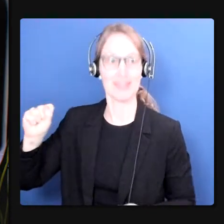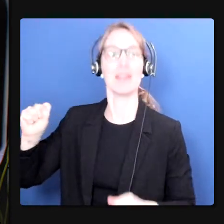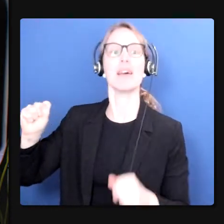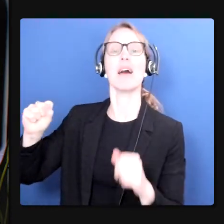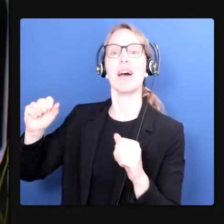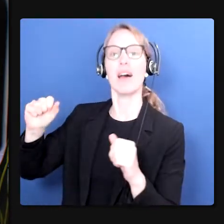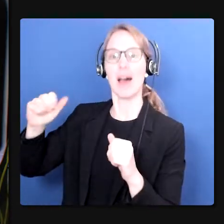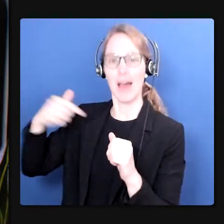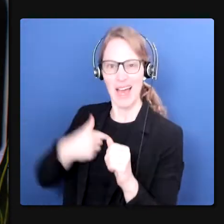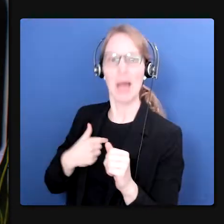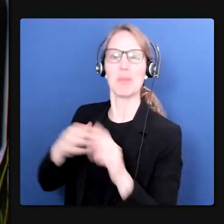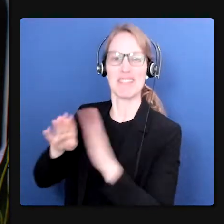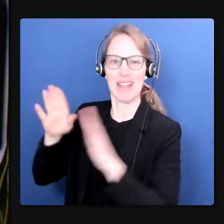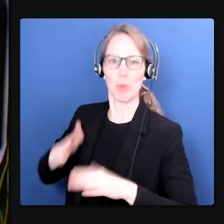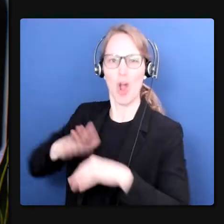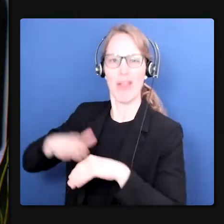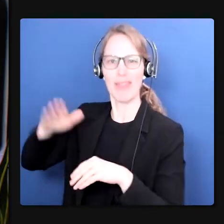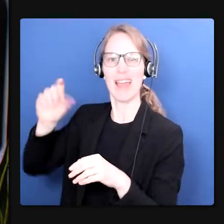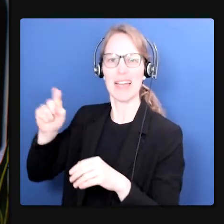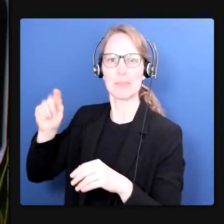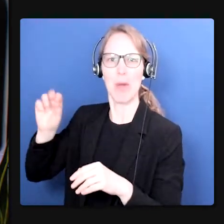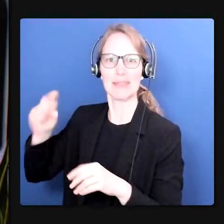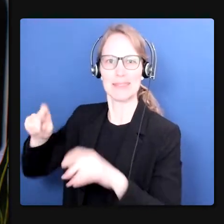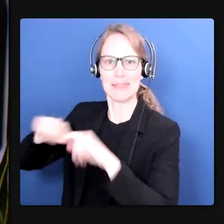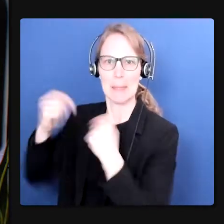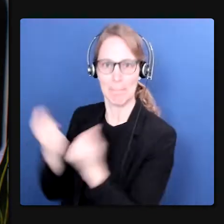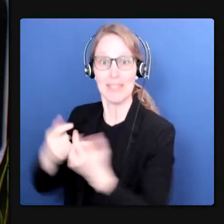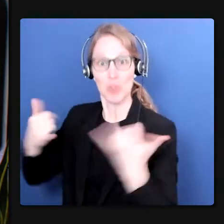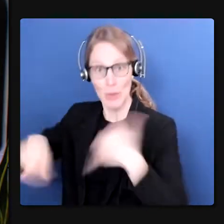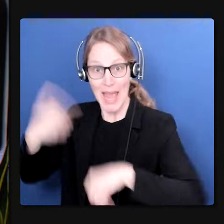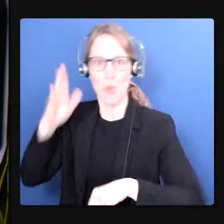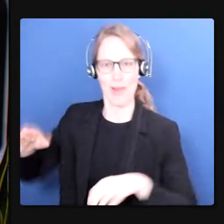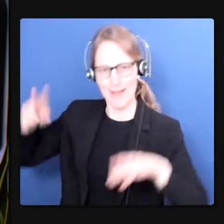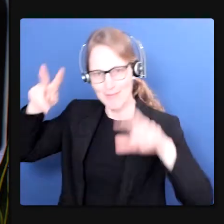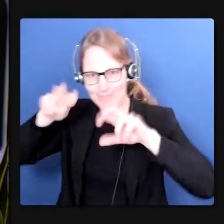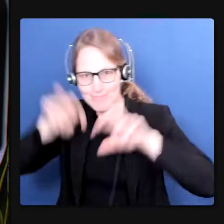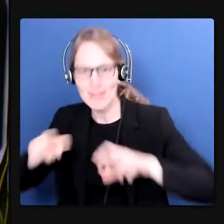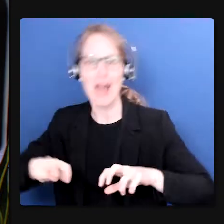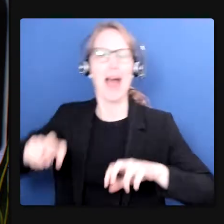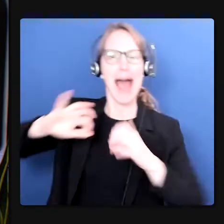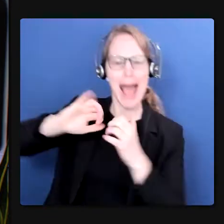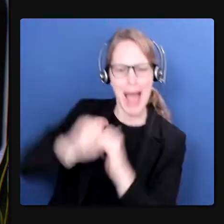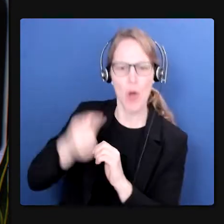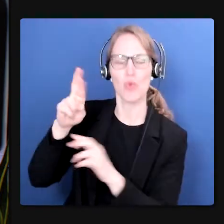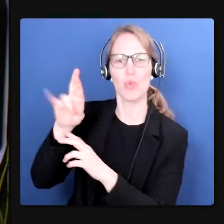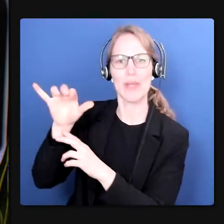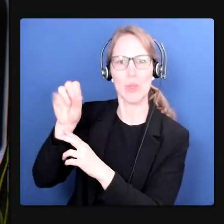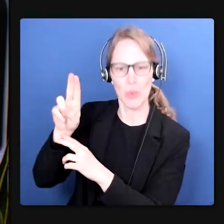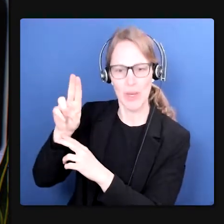And today we're going to look at the work that Ryu Ga Gotoku studio did to build an immersive touch experience